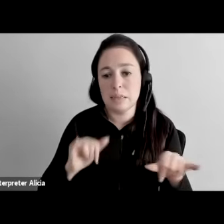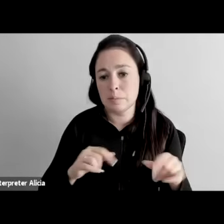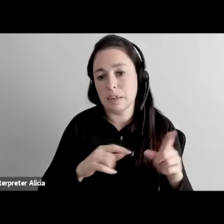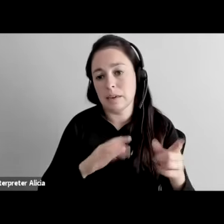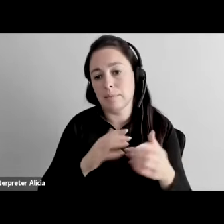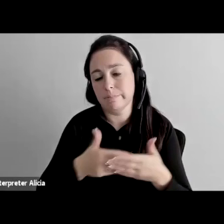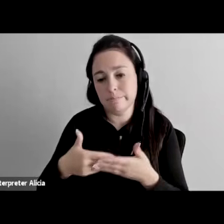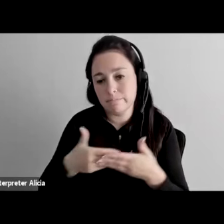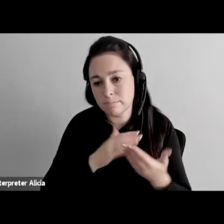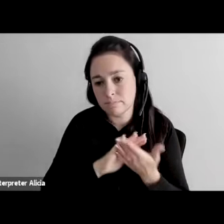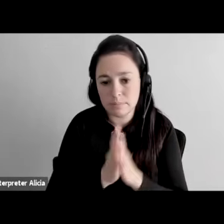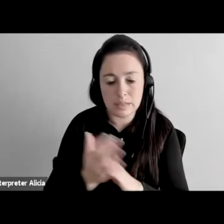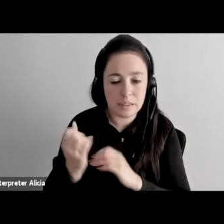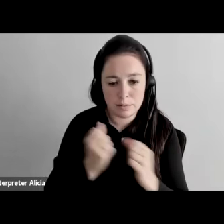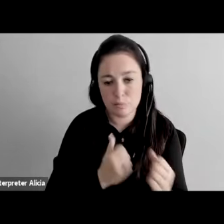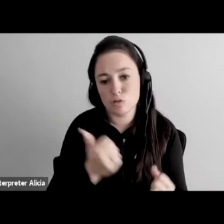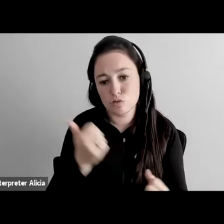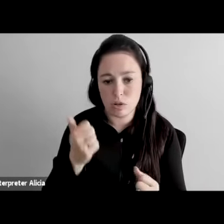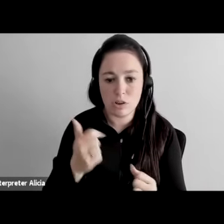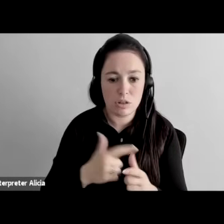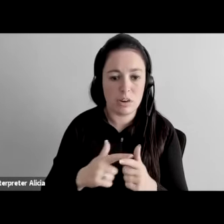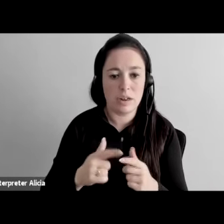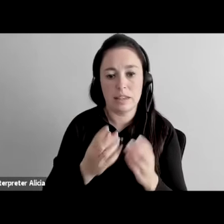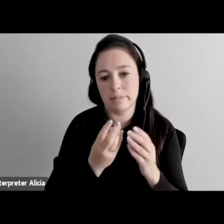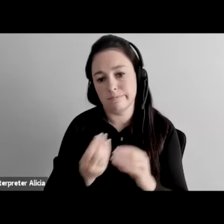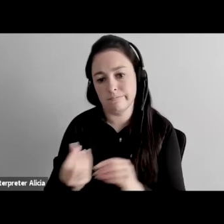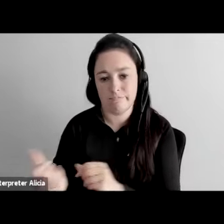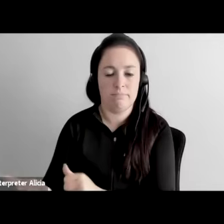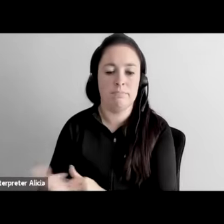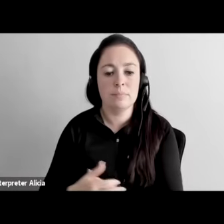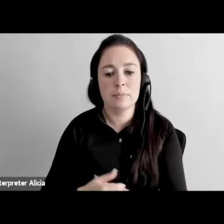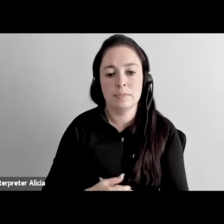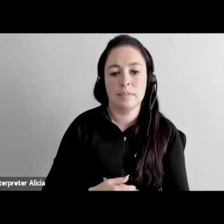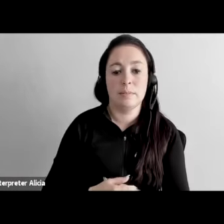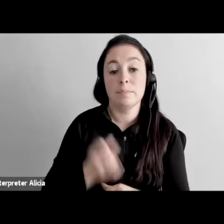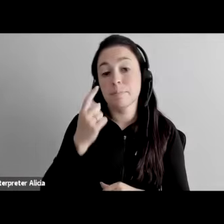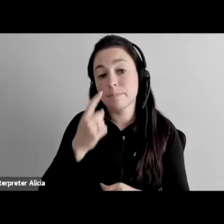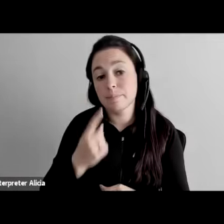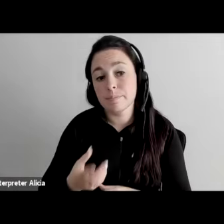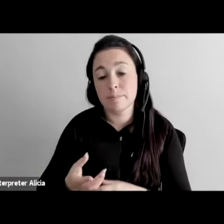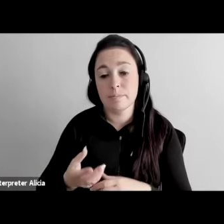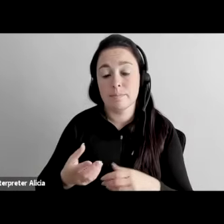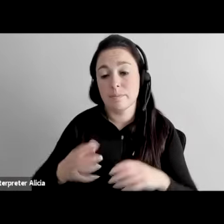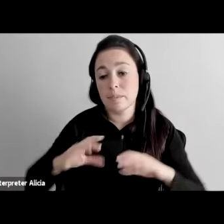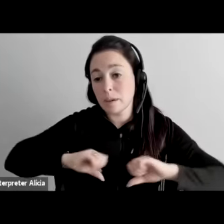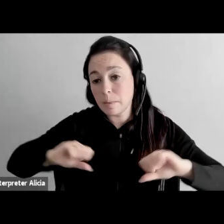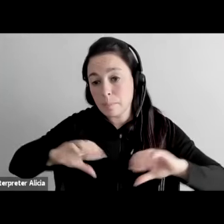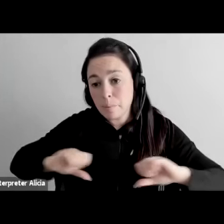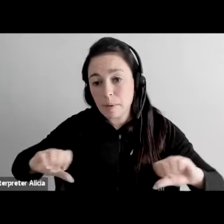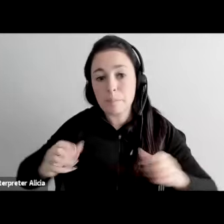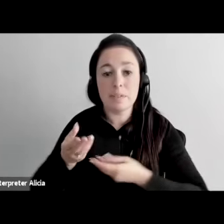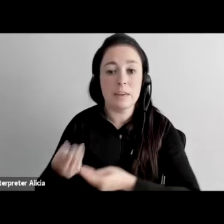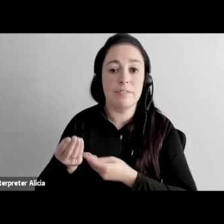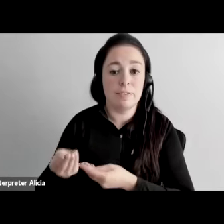when you leave the house the daily demands of p ping the bottles was too much so I always had a breast friend